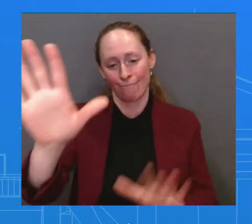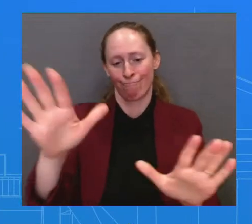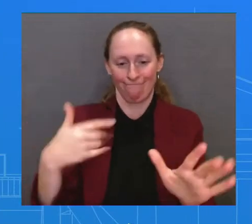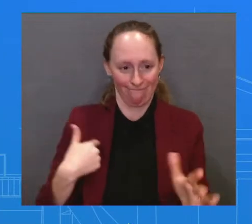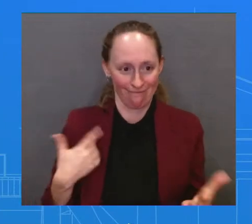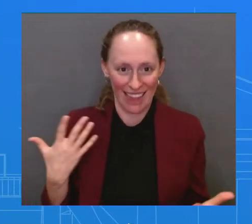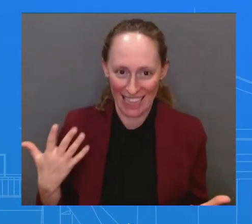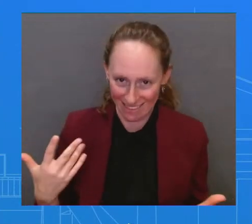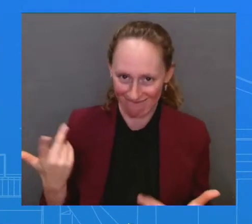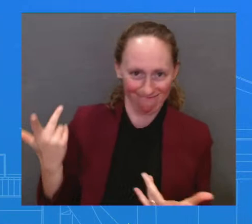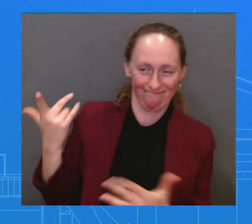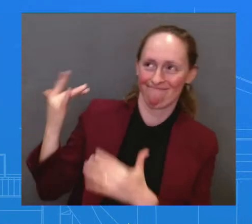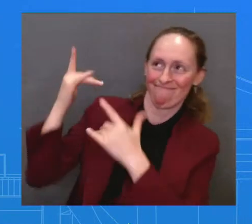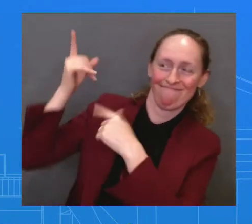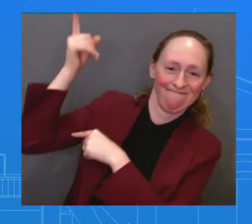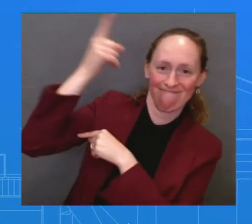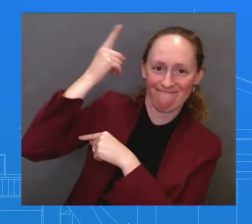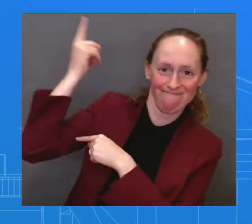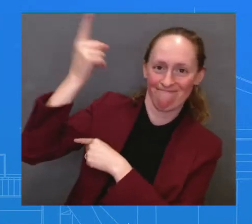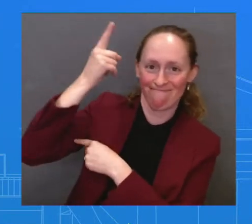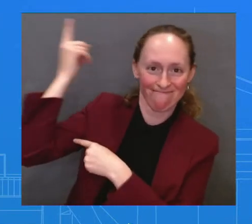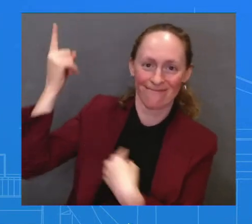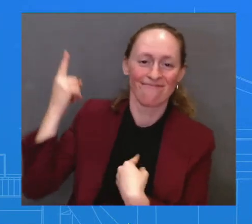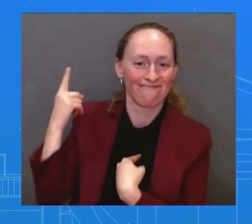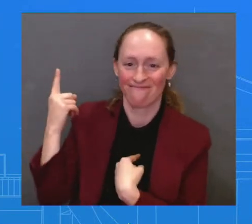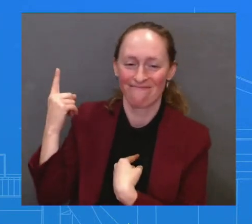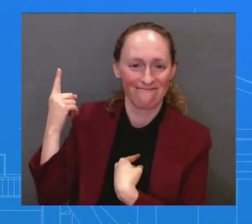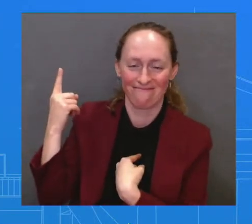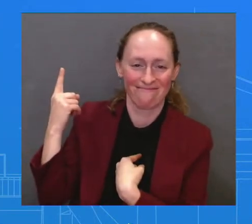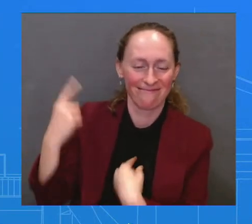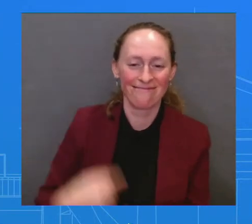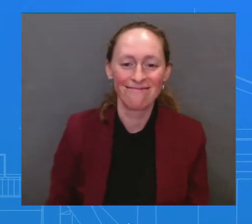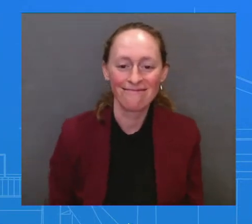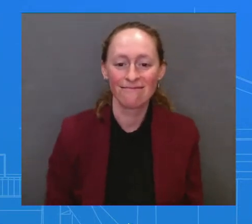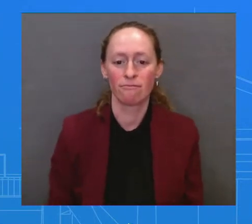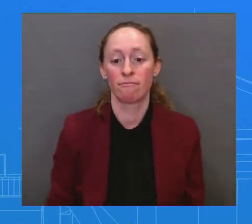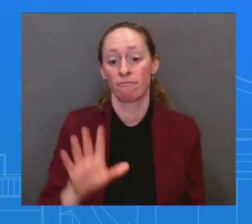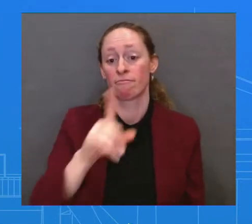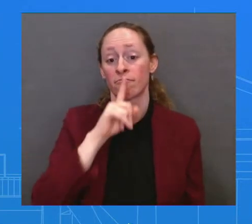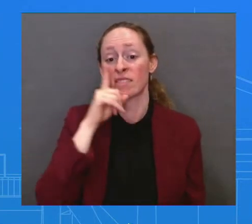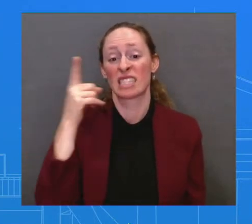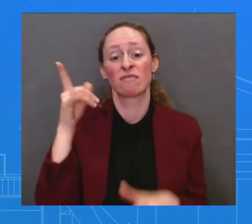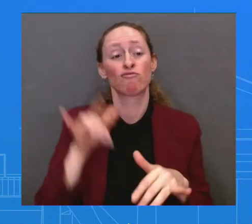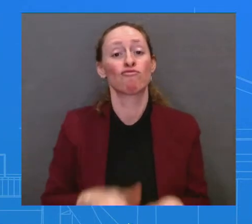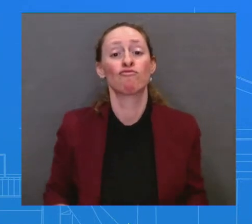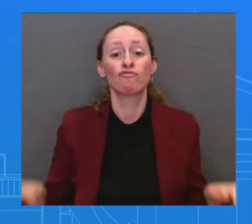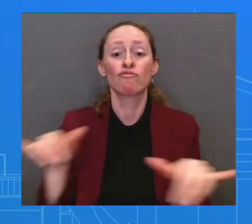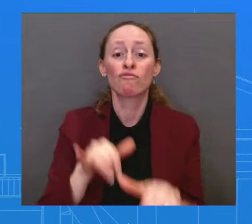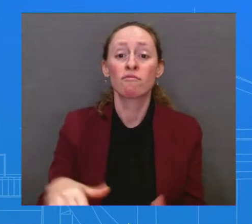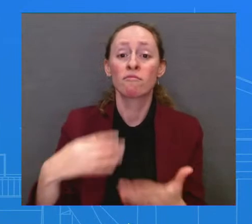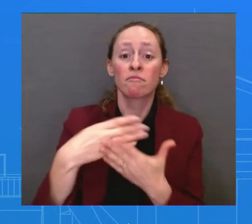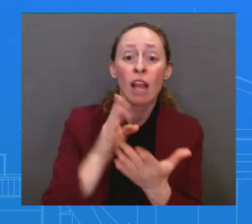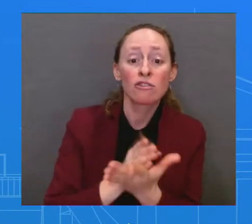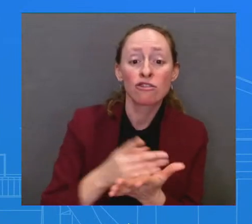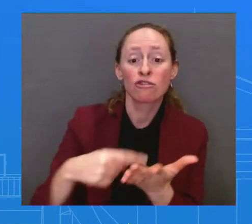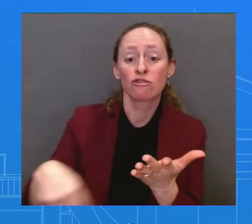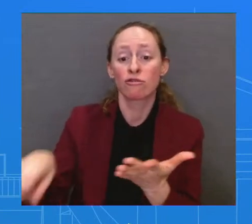much of which goes well beyond the national security remit. So, I will not handicap, kind of, overall budget negotiations.